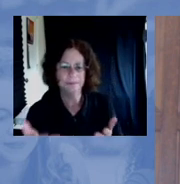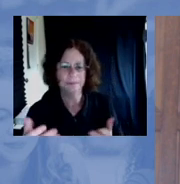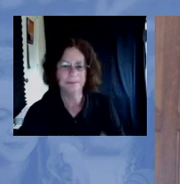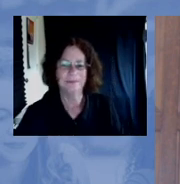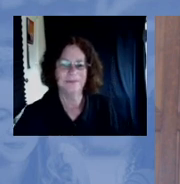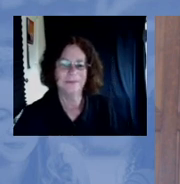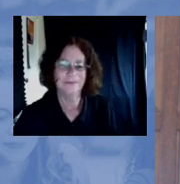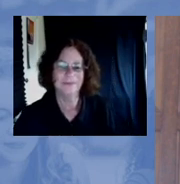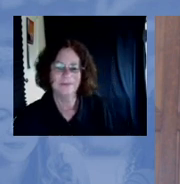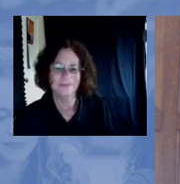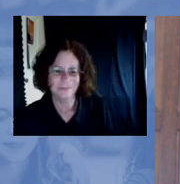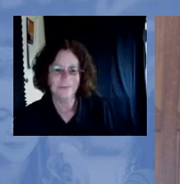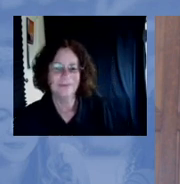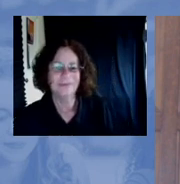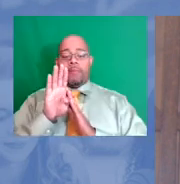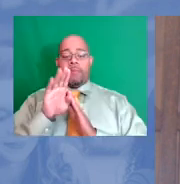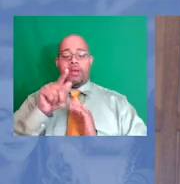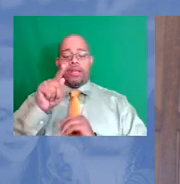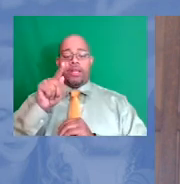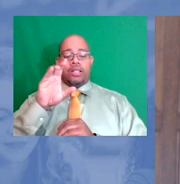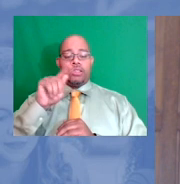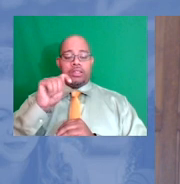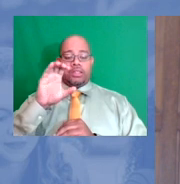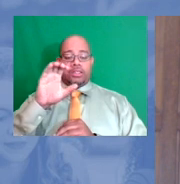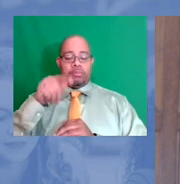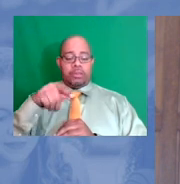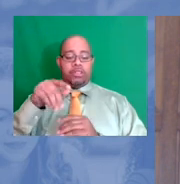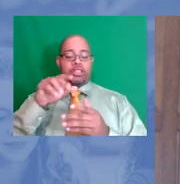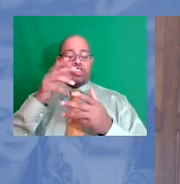OF 2020 TO RECEIVE A $15 MILLION GIFT AND DEVELOPED A COMPLIMENT TO DEI.